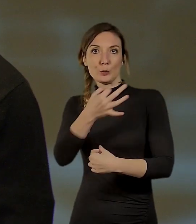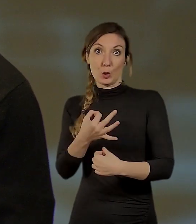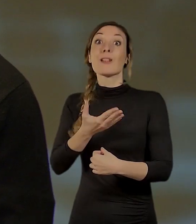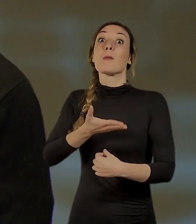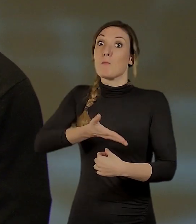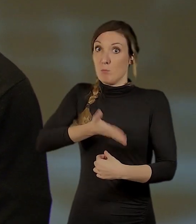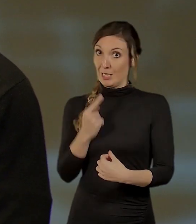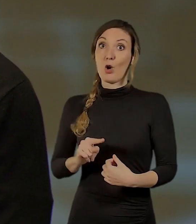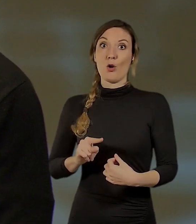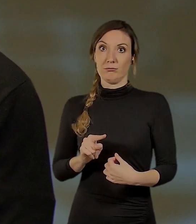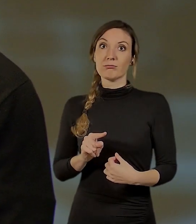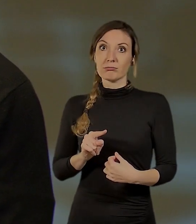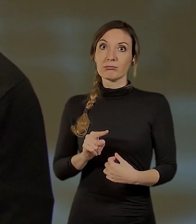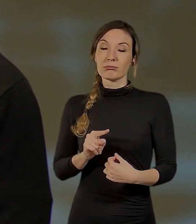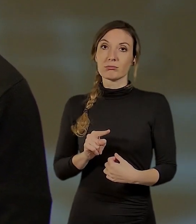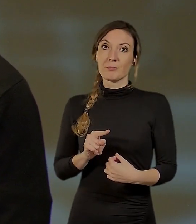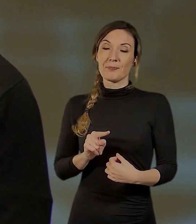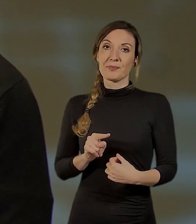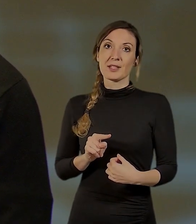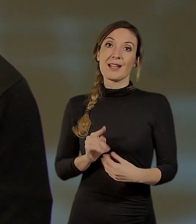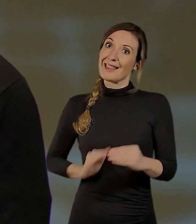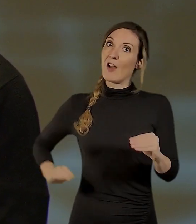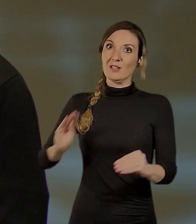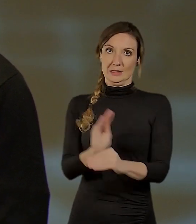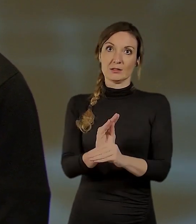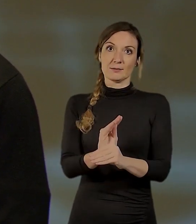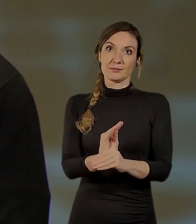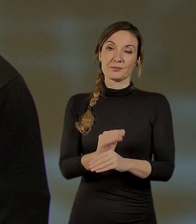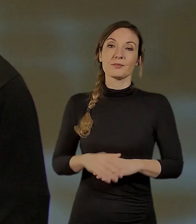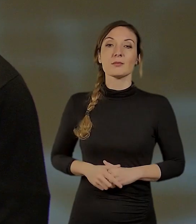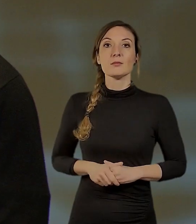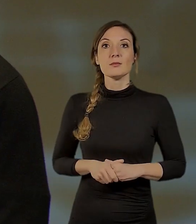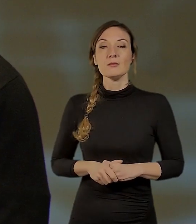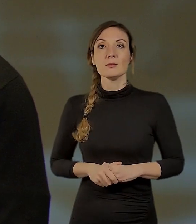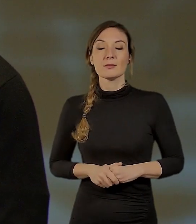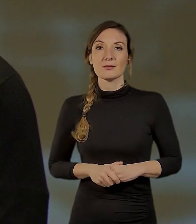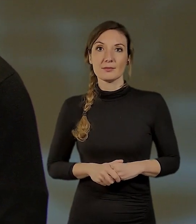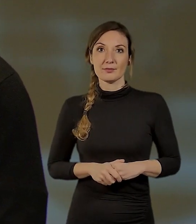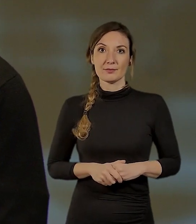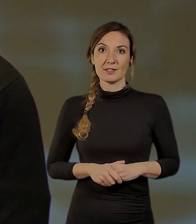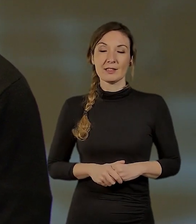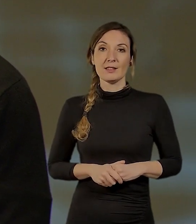that we really went for the minimum number, because after discussing with the architects